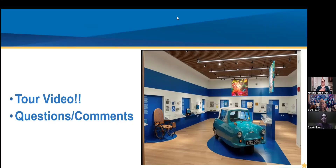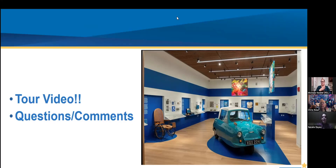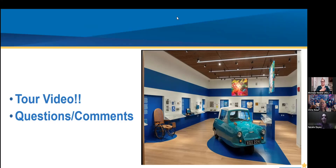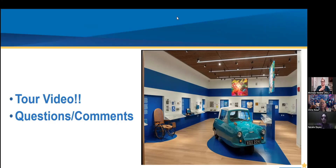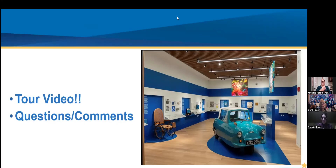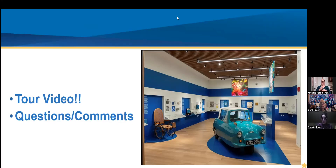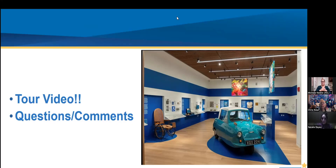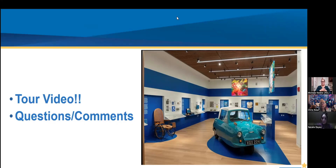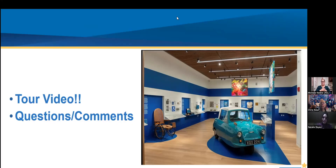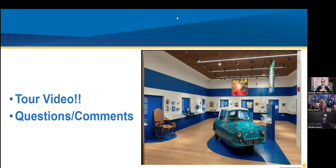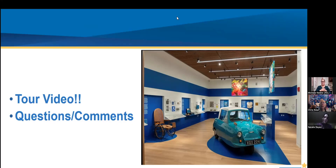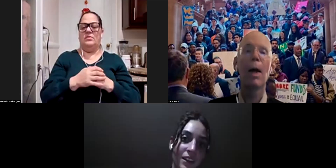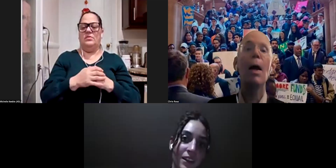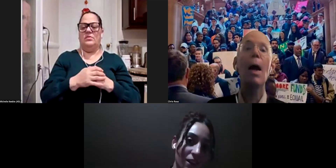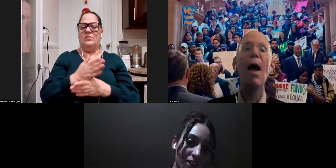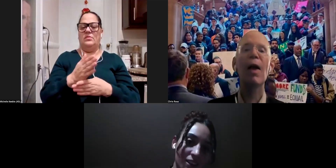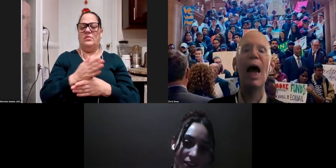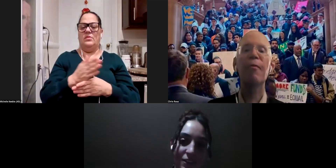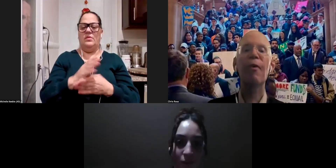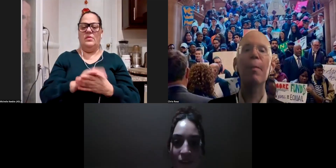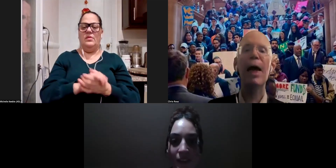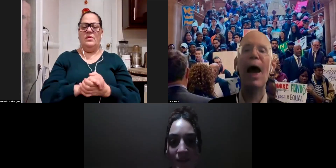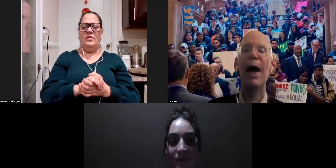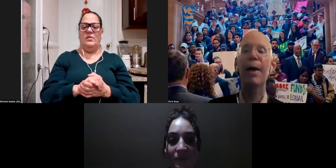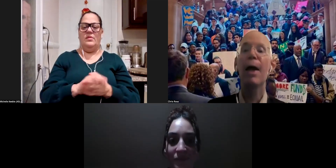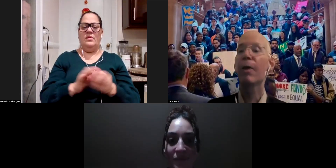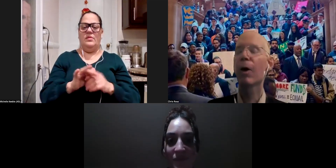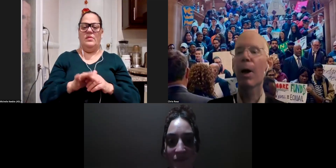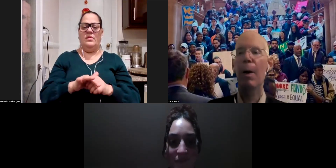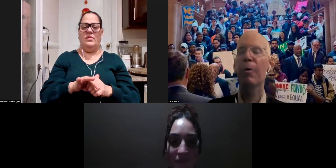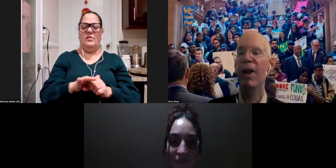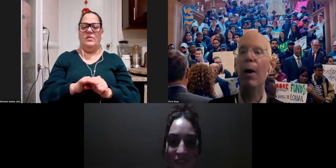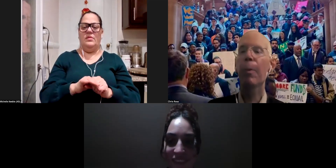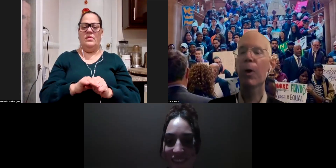let me stop sharing and let me get you guys the [CHRIS] And if I may add, the it was terrible